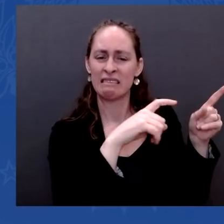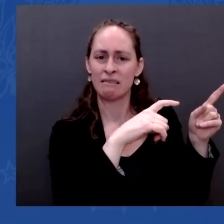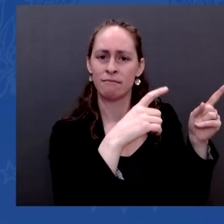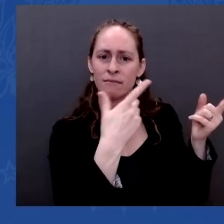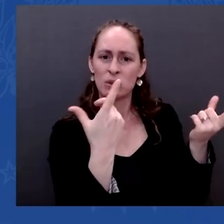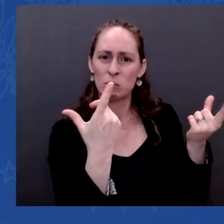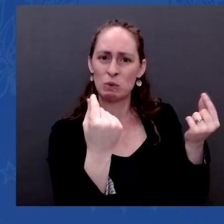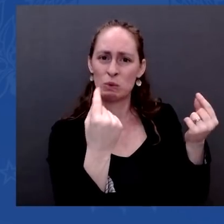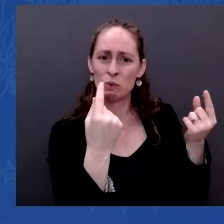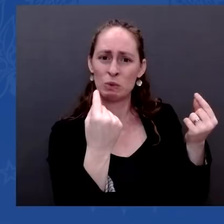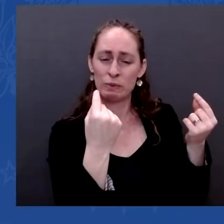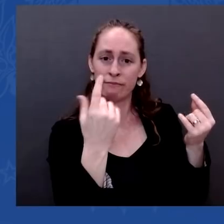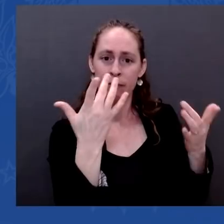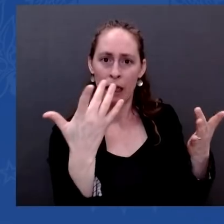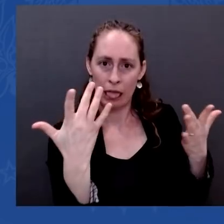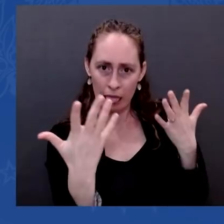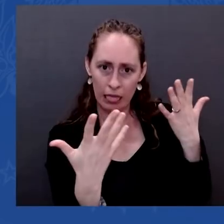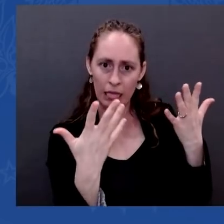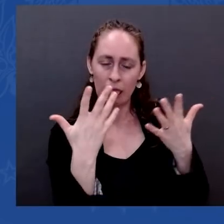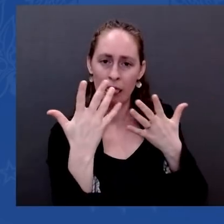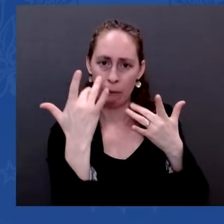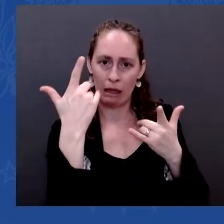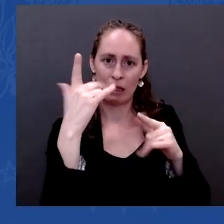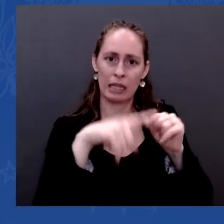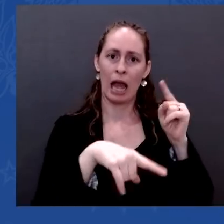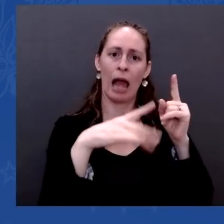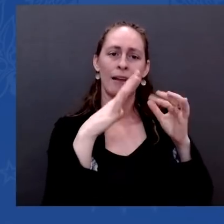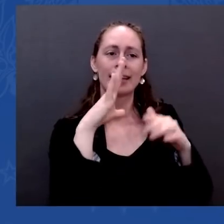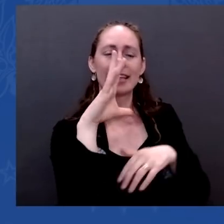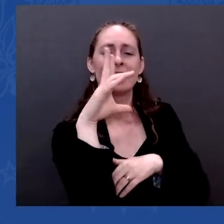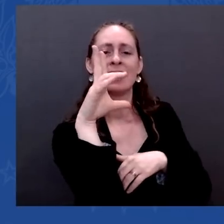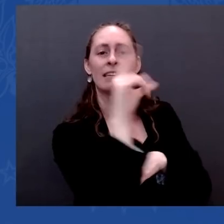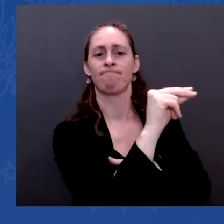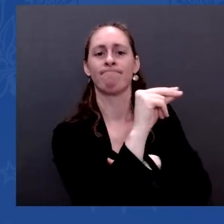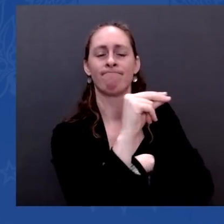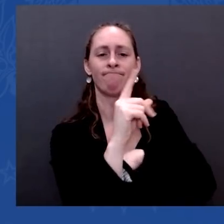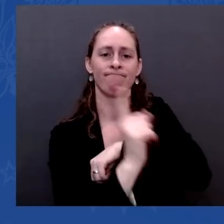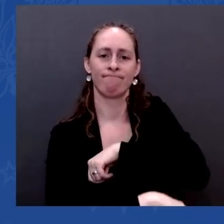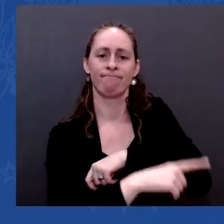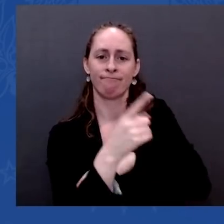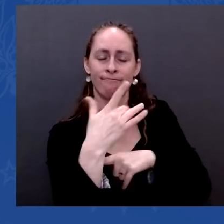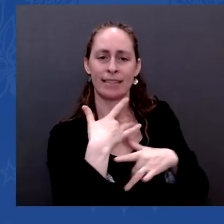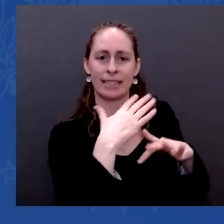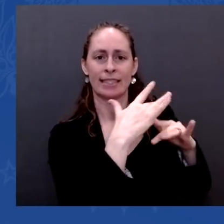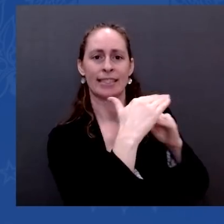Chancellor Scholz: (As interpreted.) Thank you very much for raising that question because it gives me the opportunity